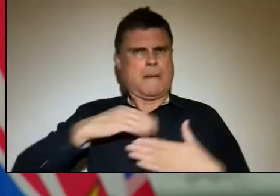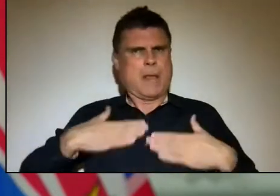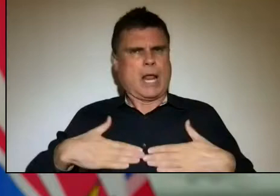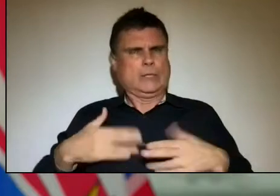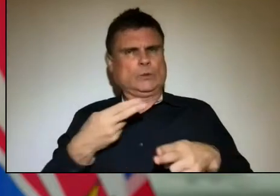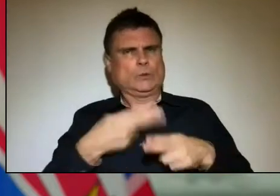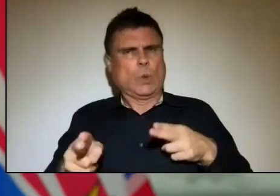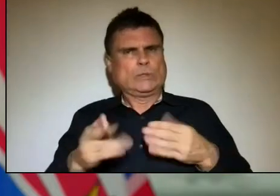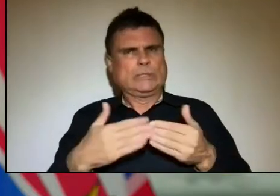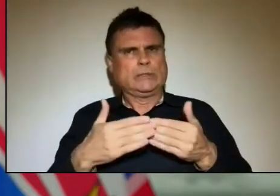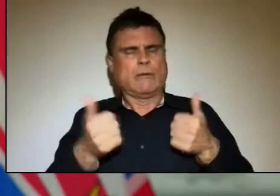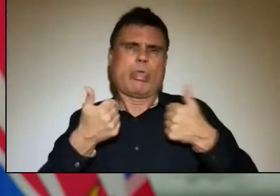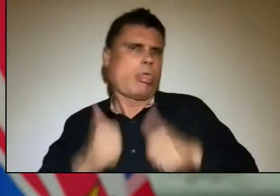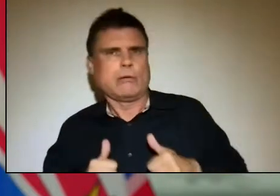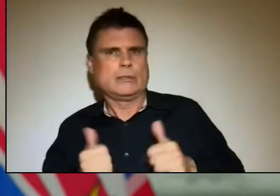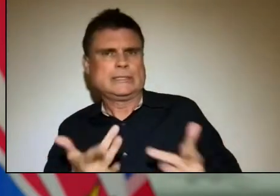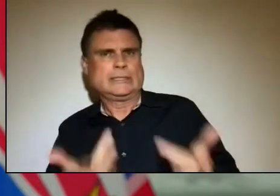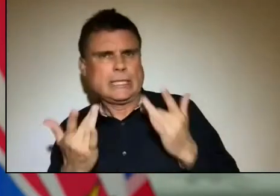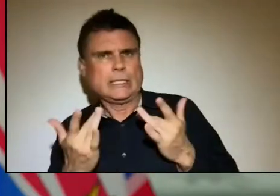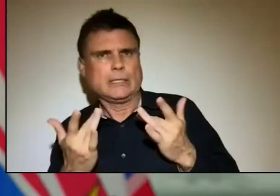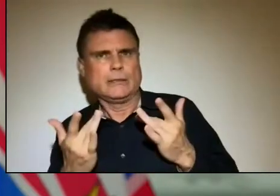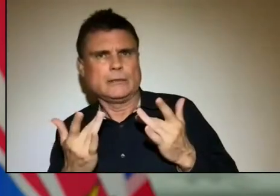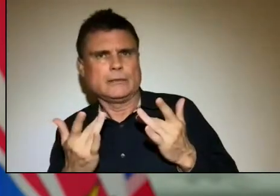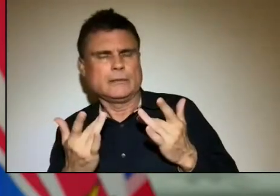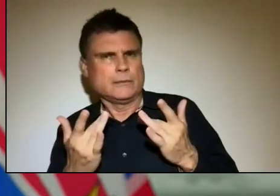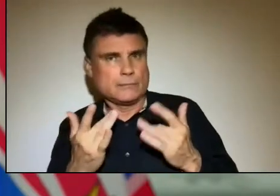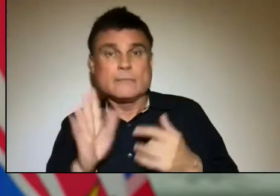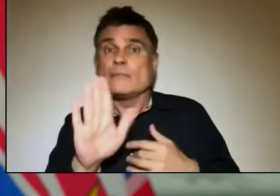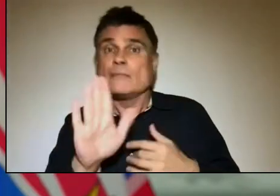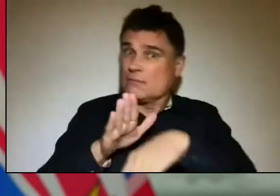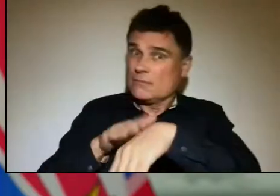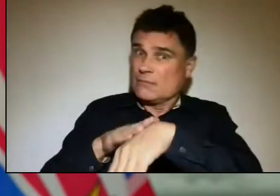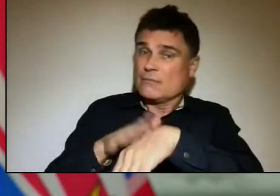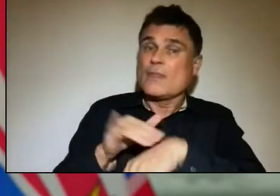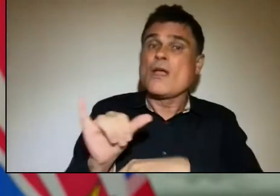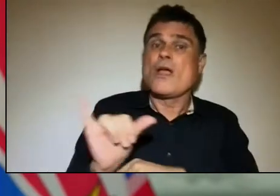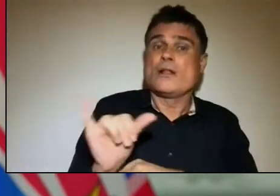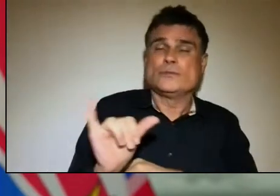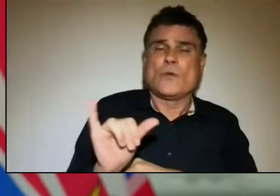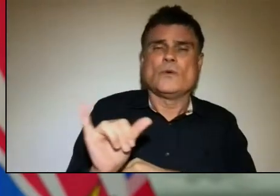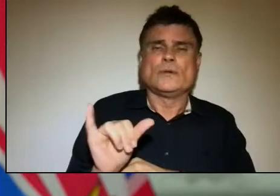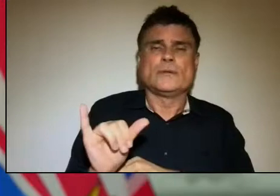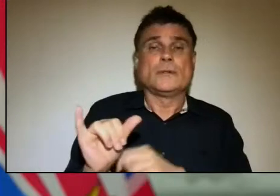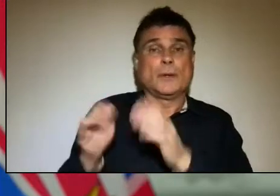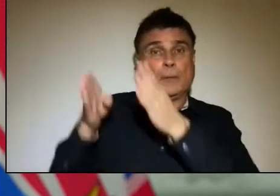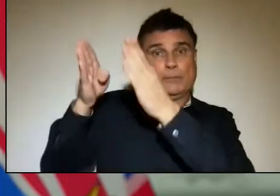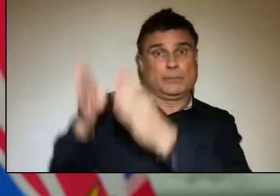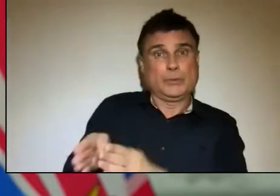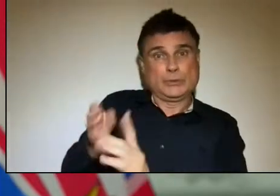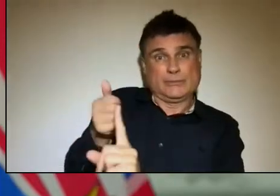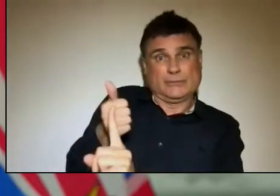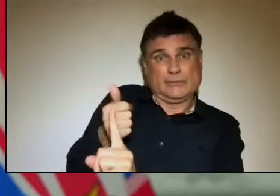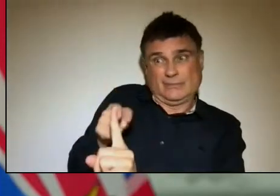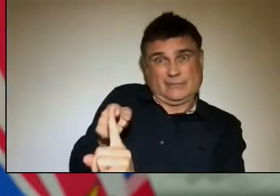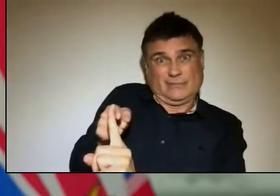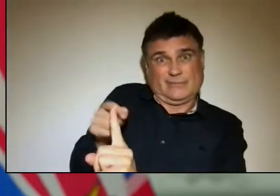We know as well that you are ten times more likely to be reinfected if you have been infected before and are not yet